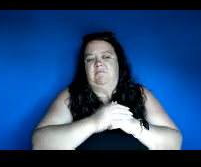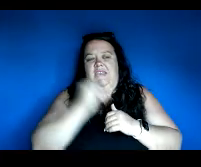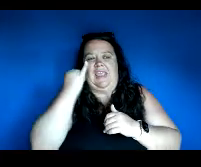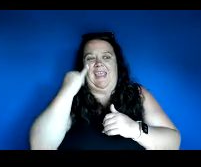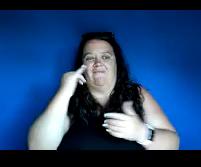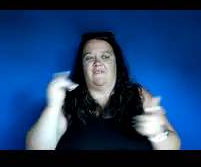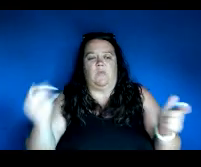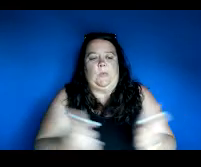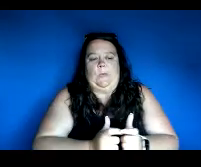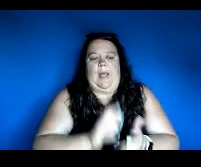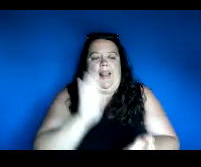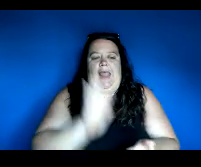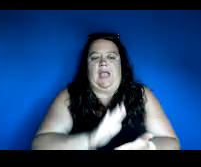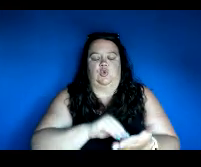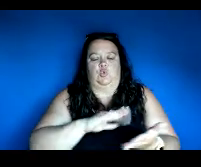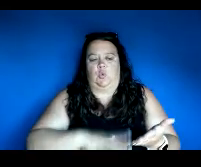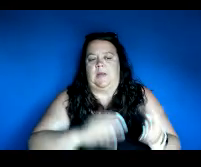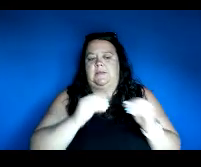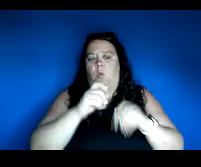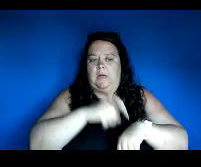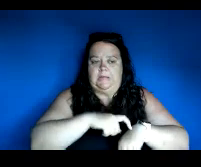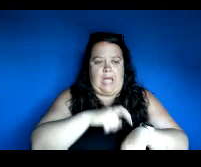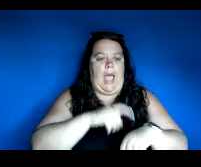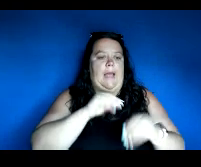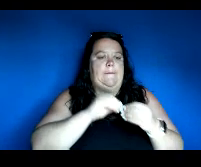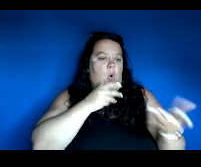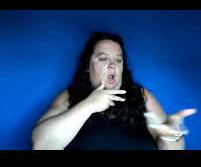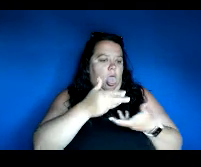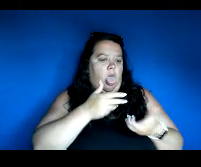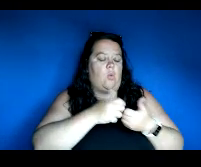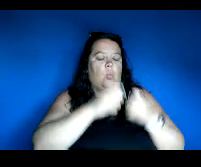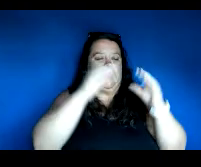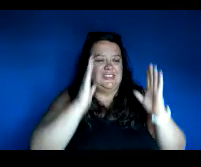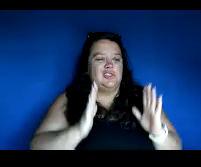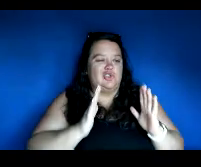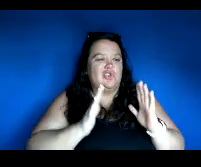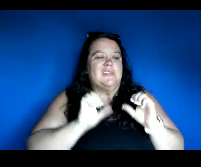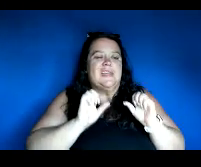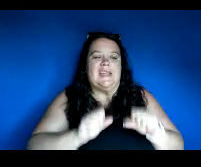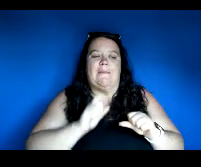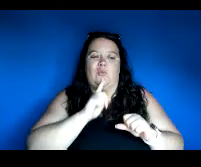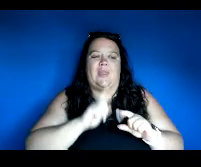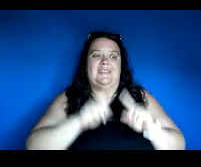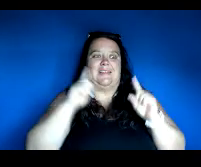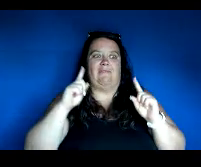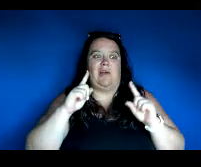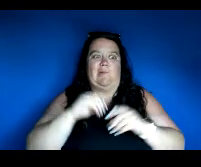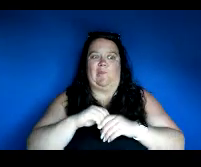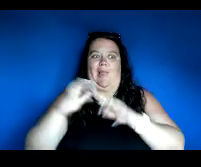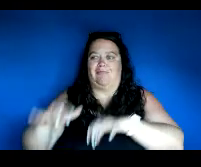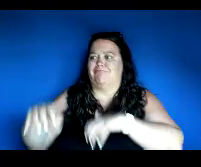they have more time and interaction with their teachers, that can be really different. You get into a class with, you know, 100, 200,